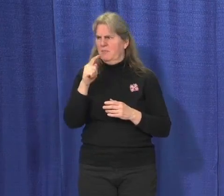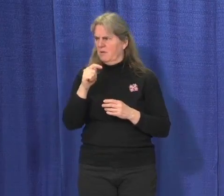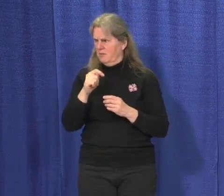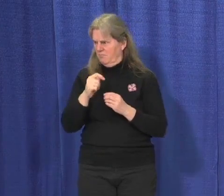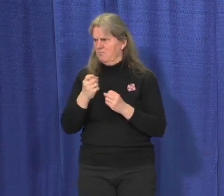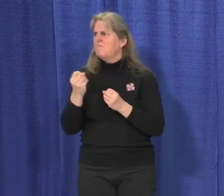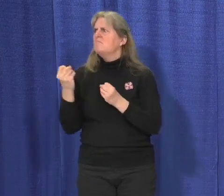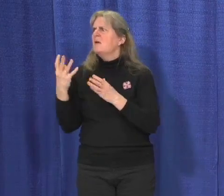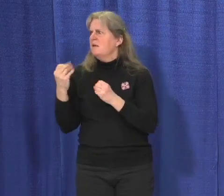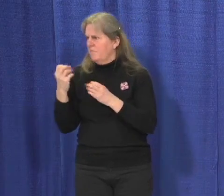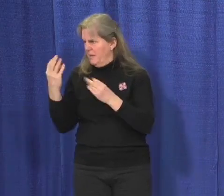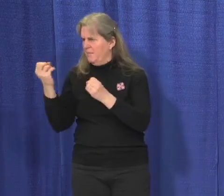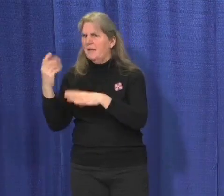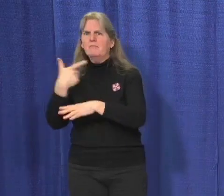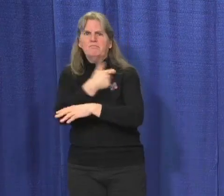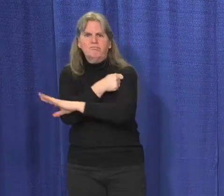uptake of vaccines is looking